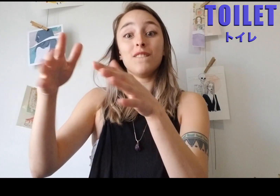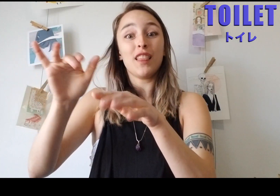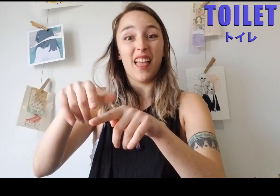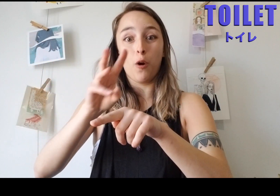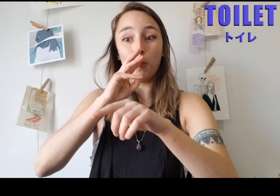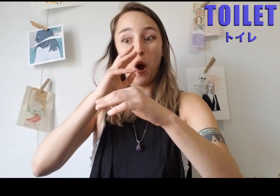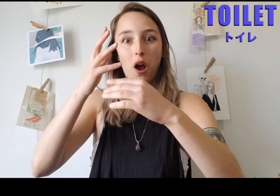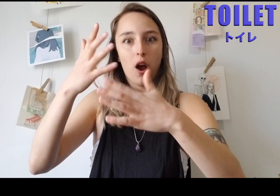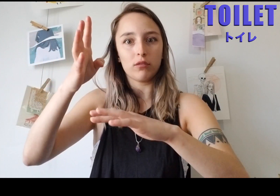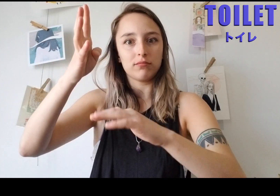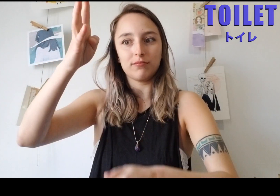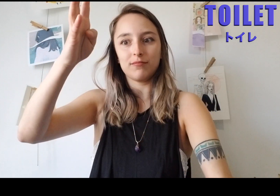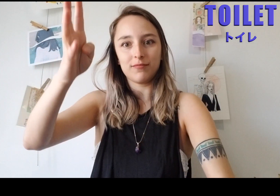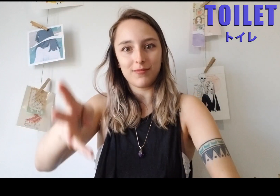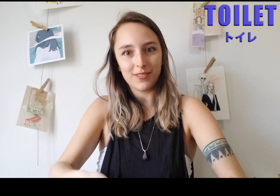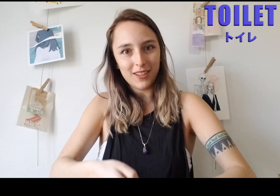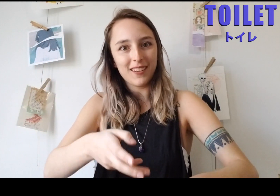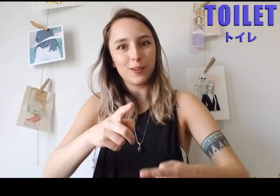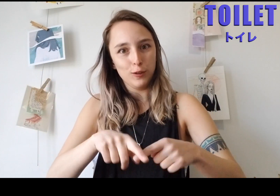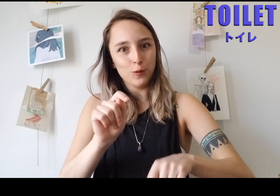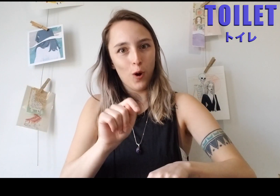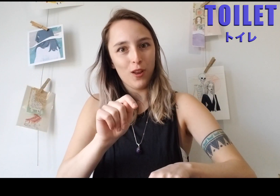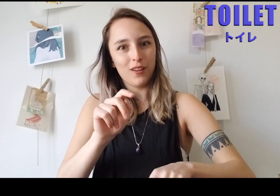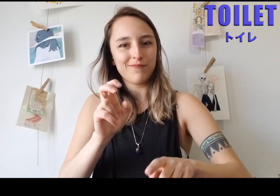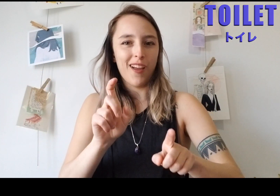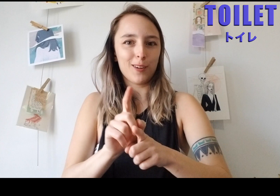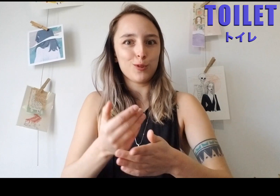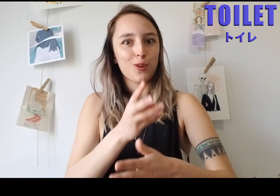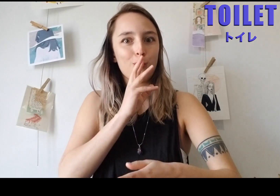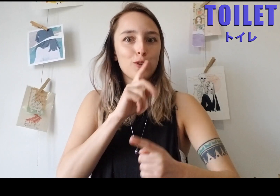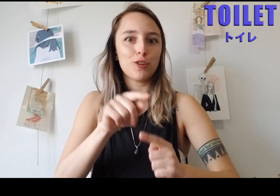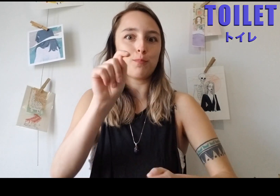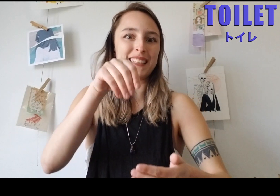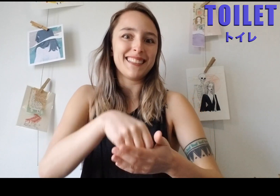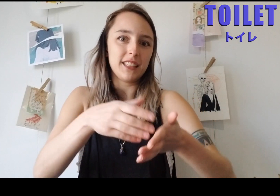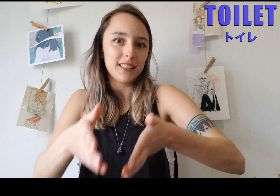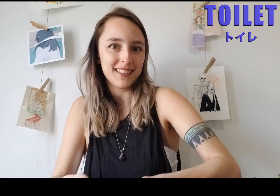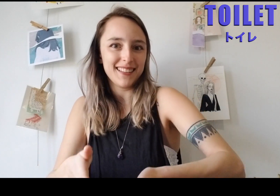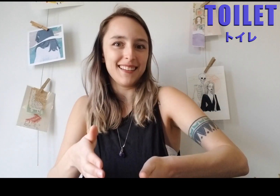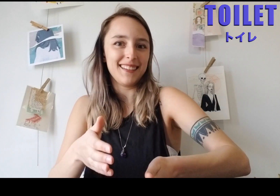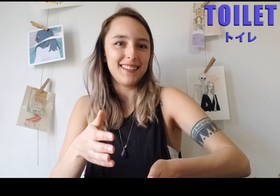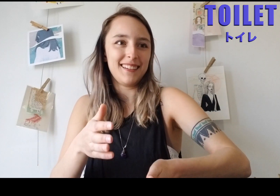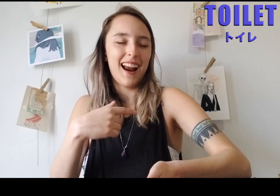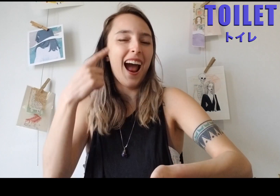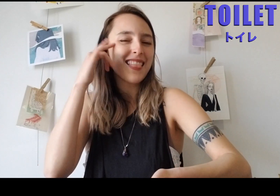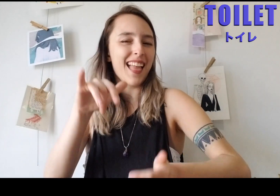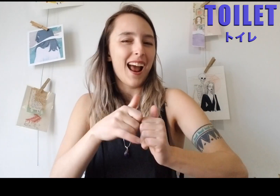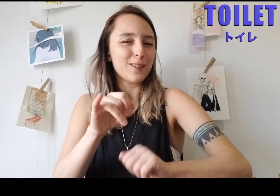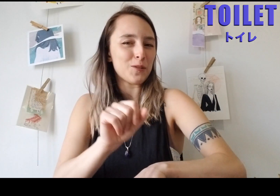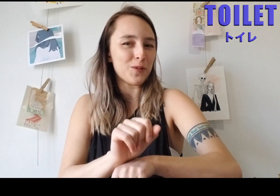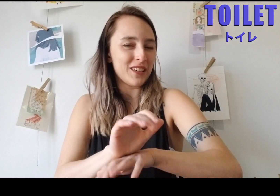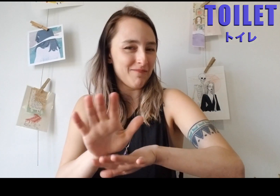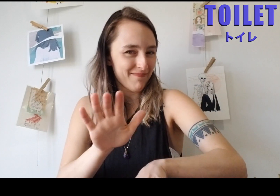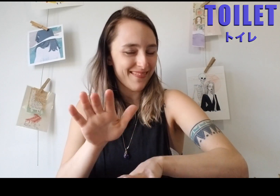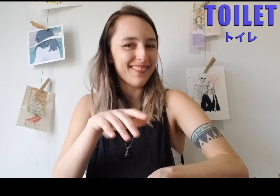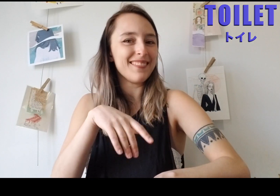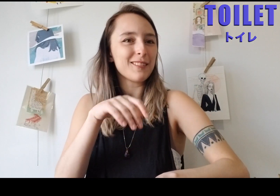After that, the water will drain from the sink to the toilet bowl as the new water. I think that is how the toilet works.